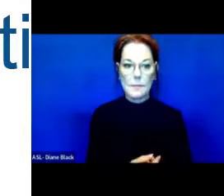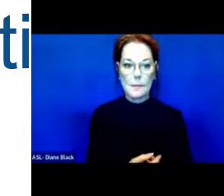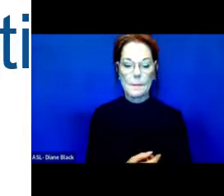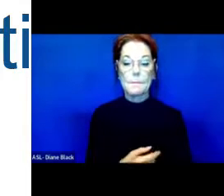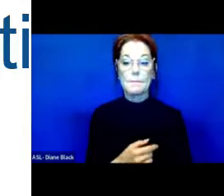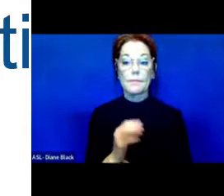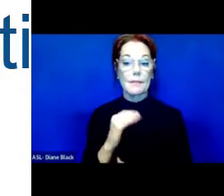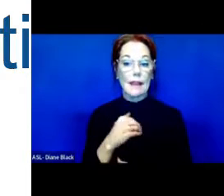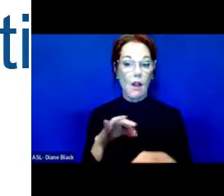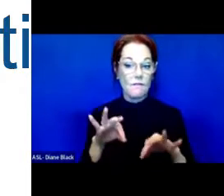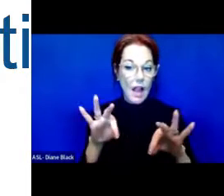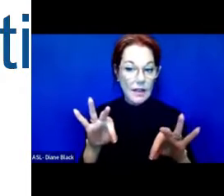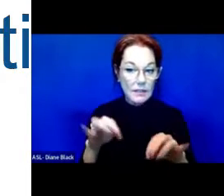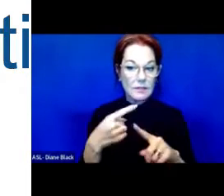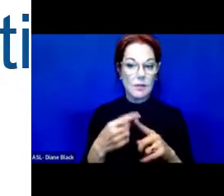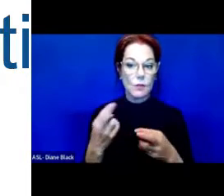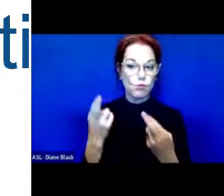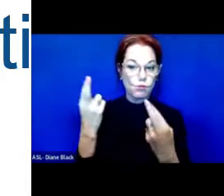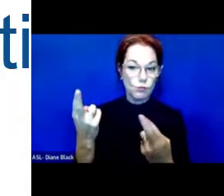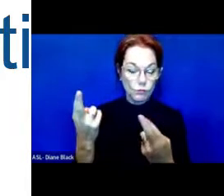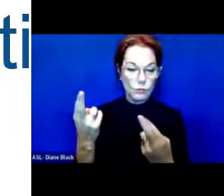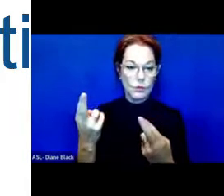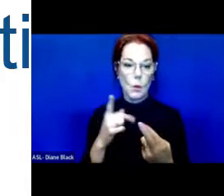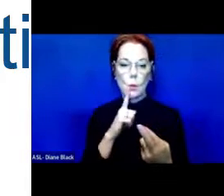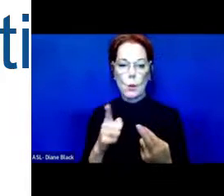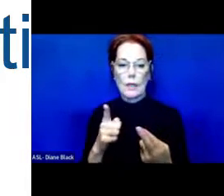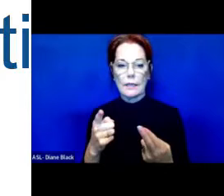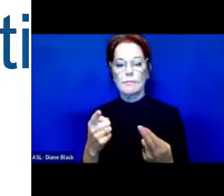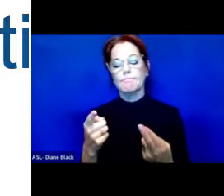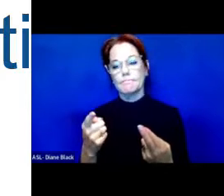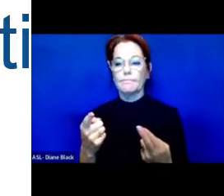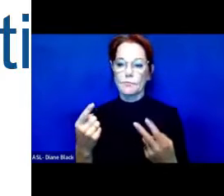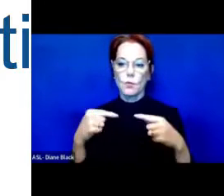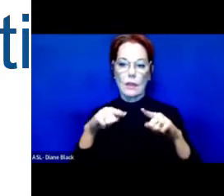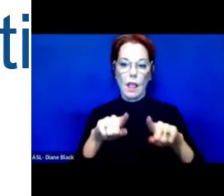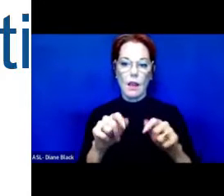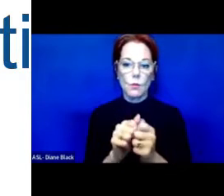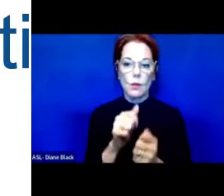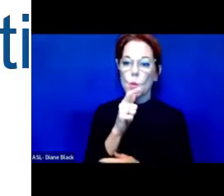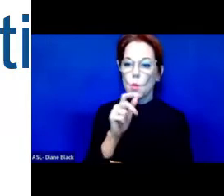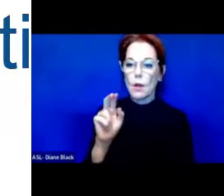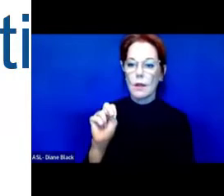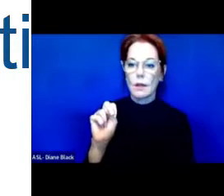and recommendations strongly aligned with what NASHIA has produced previously, and I